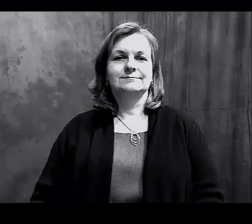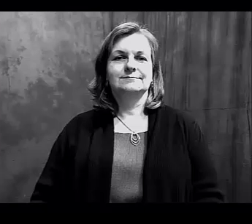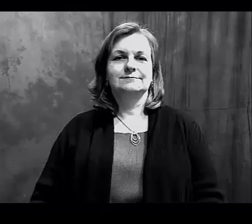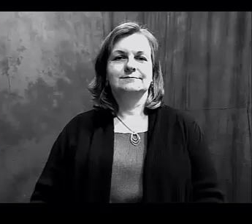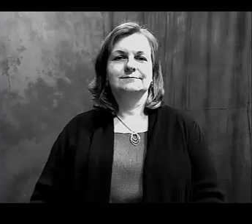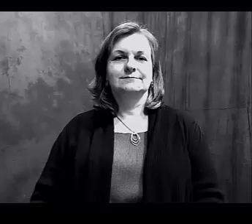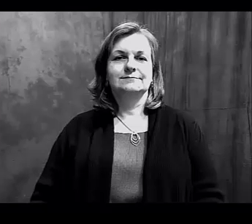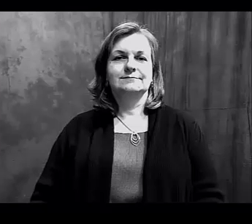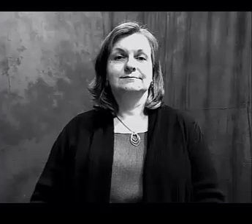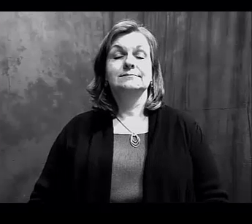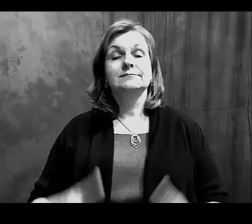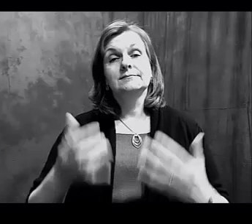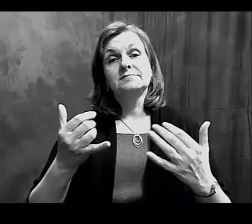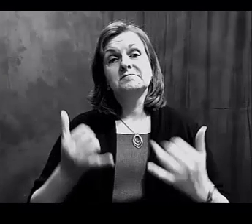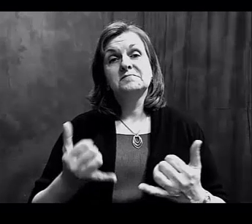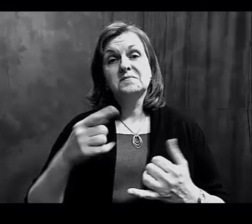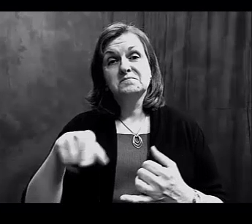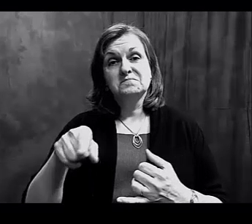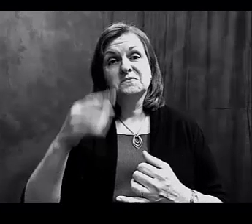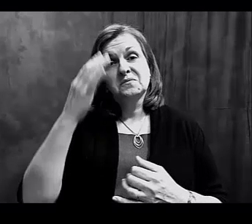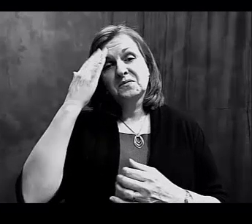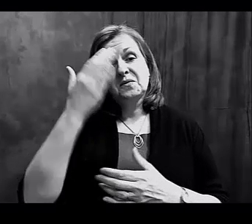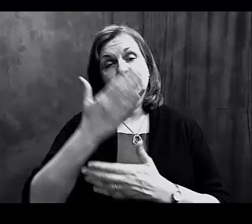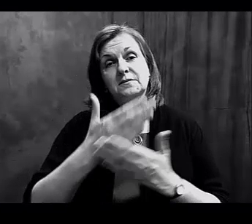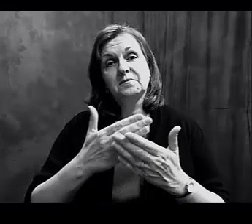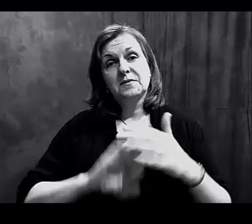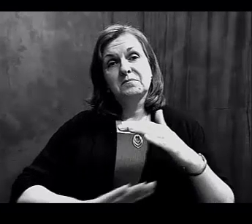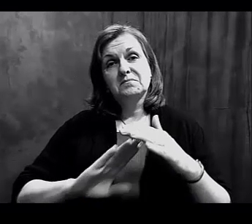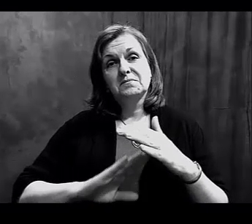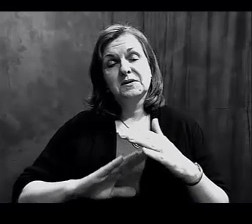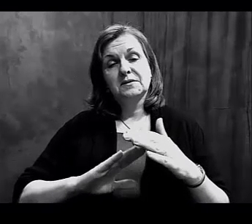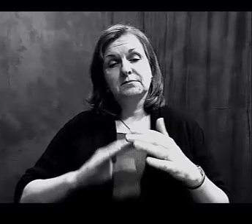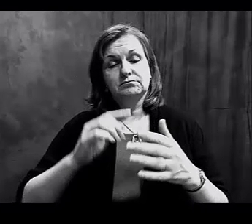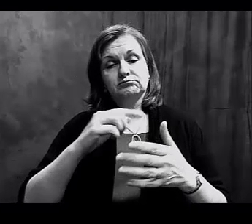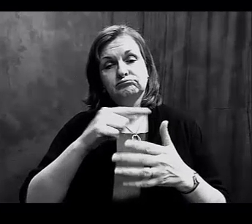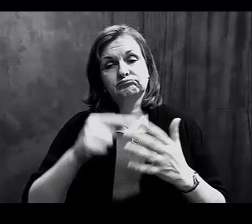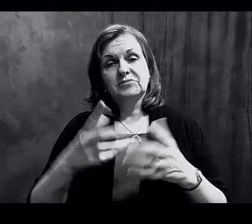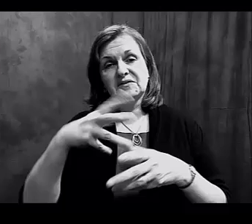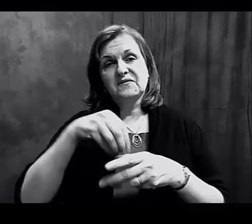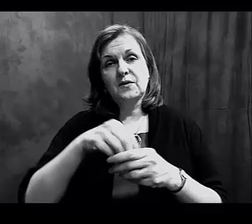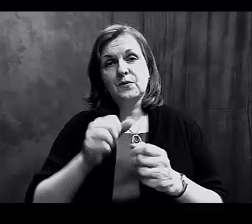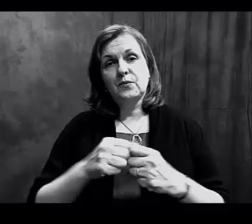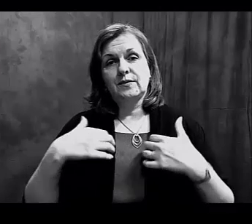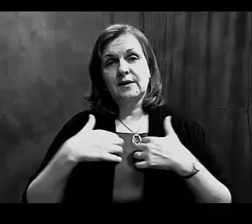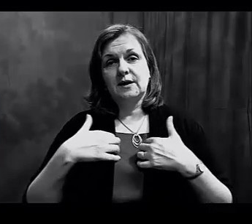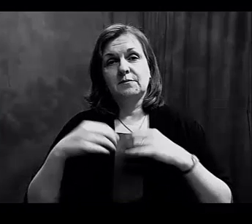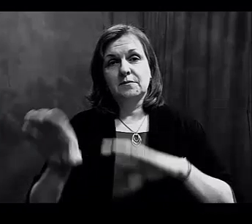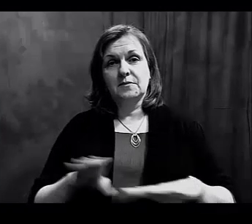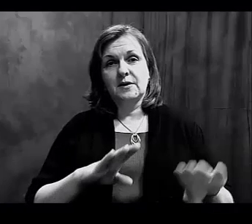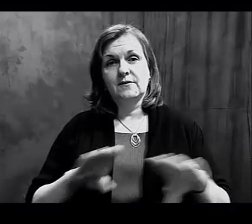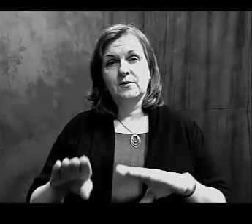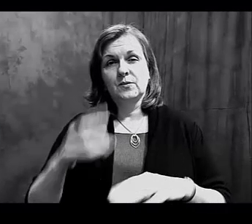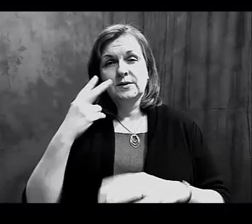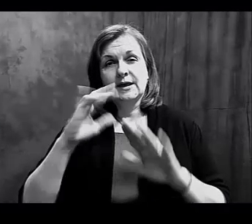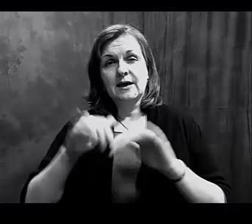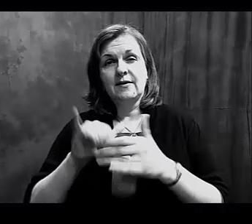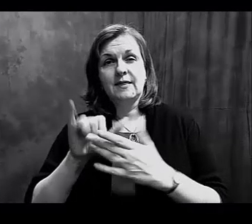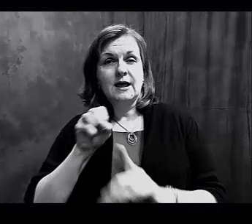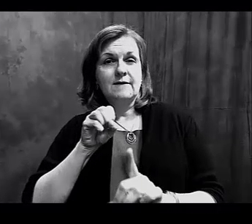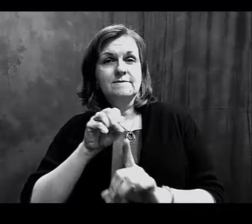Now that you know some of the basic principles of animal behavior we wanna talk about how that might affect a population and